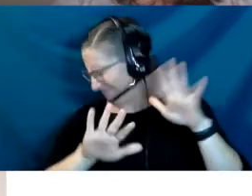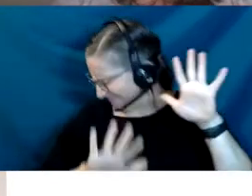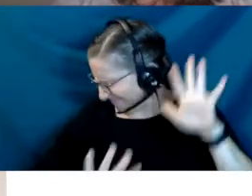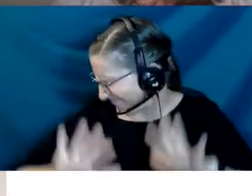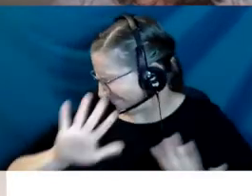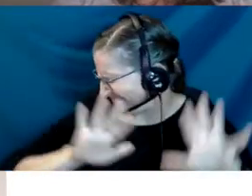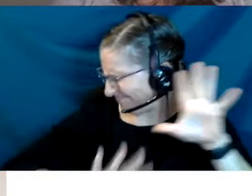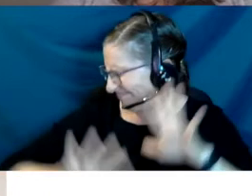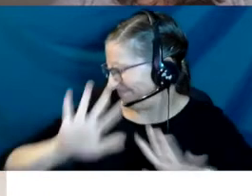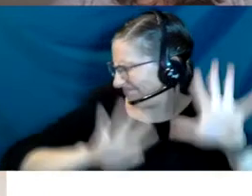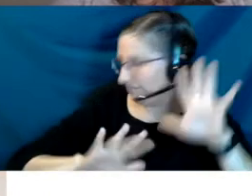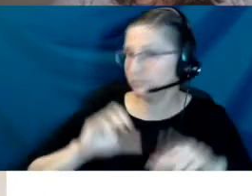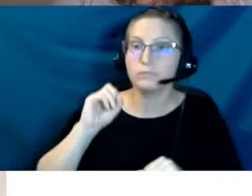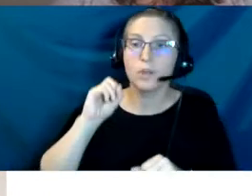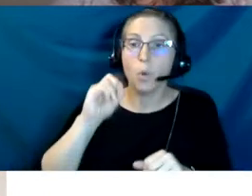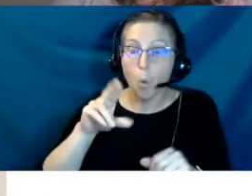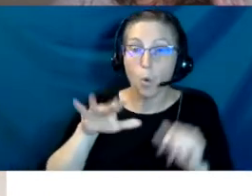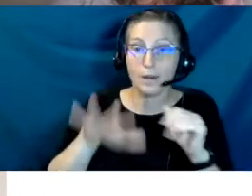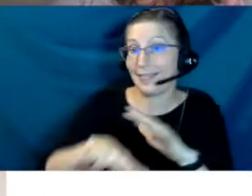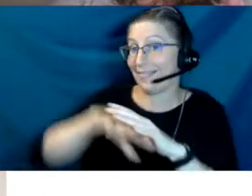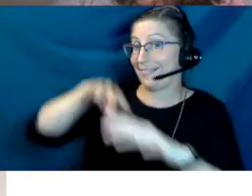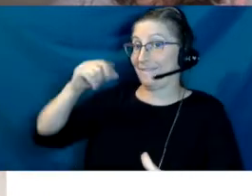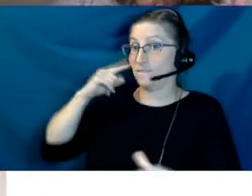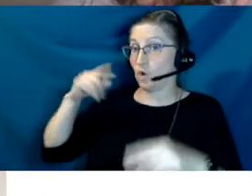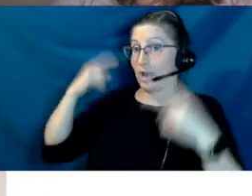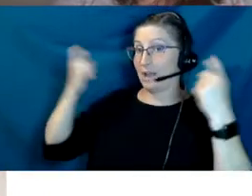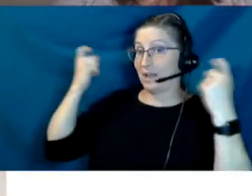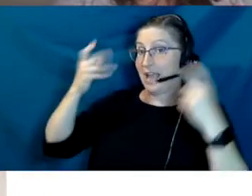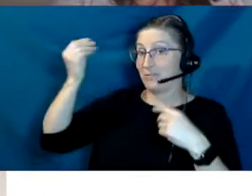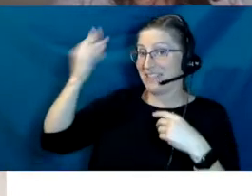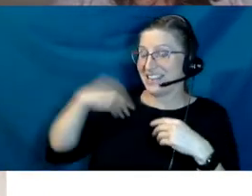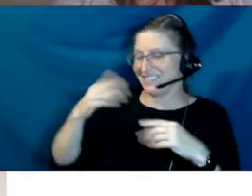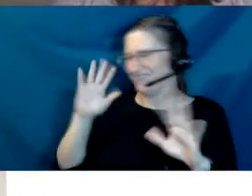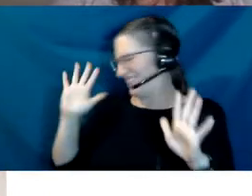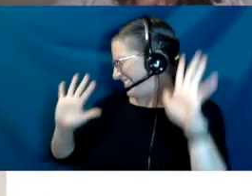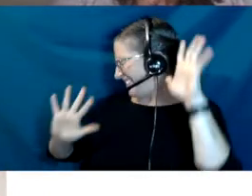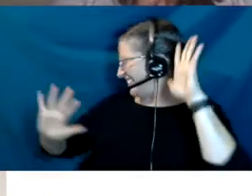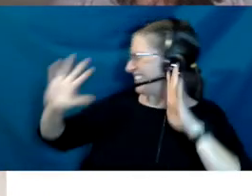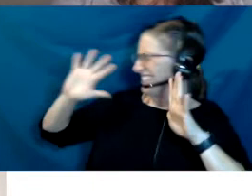they might not be able to see as well, and it might take them a longer time to adjust,